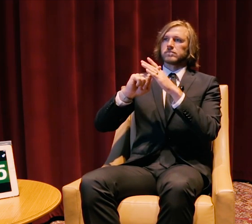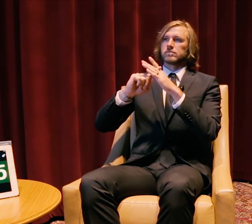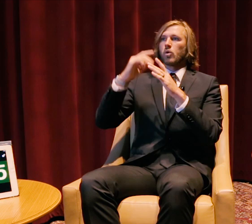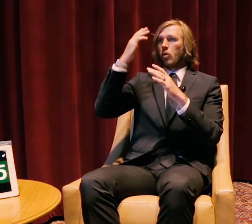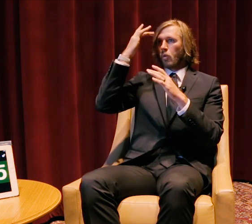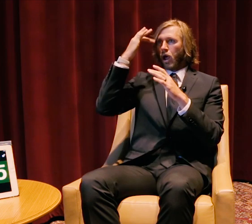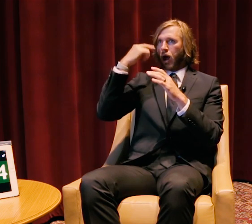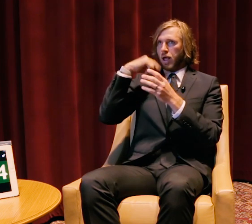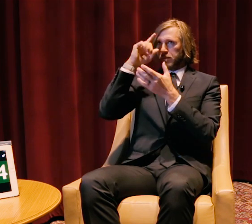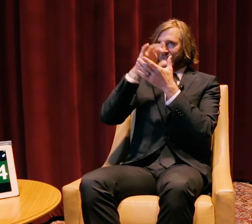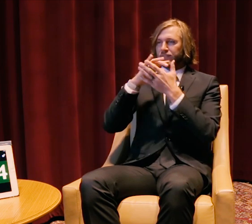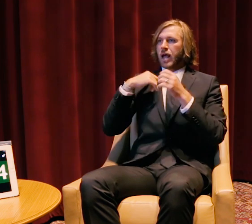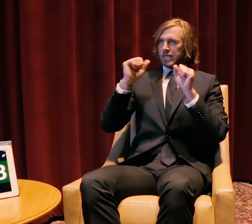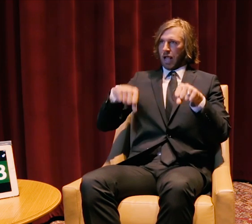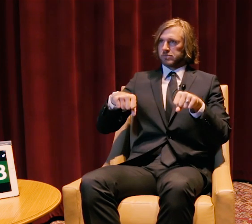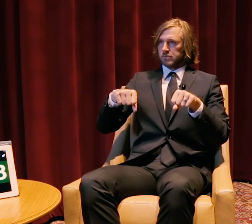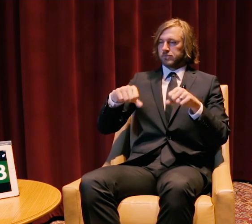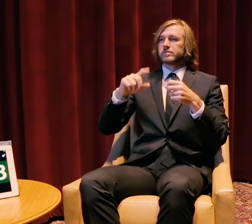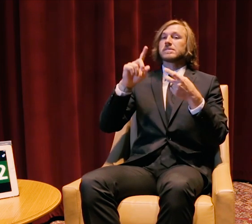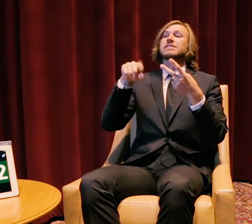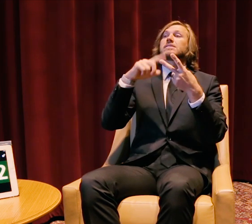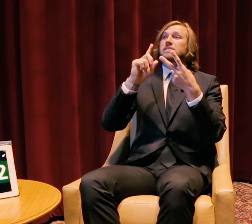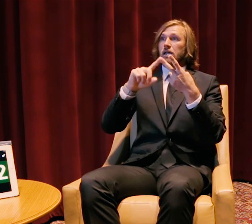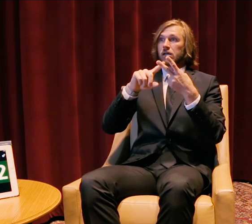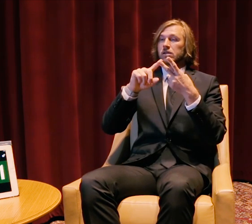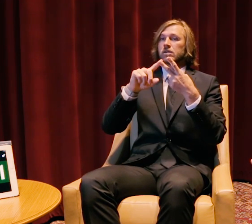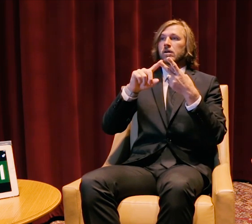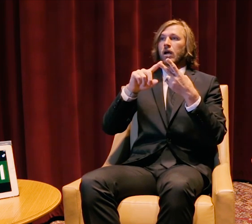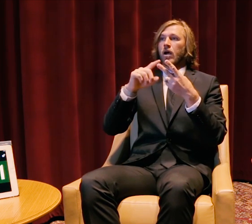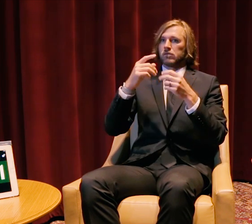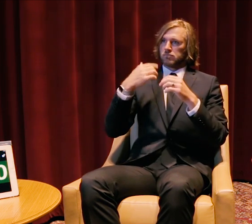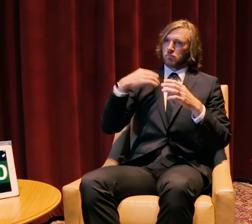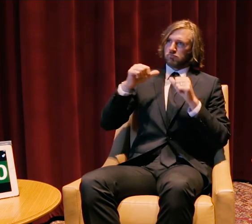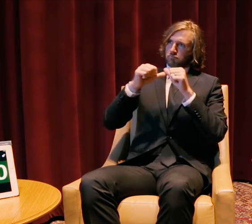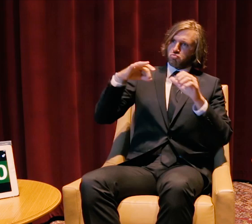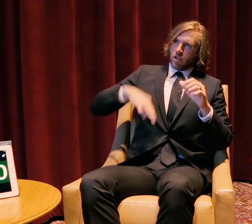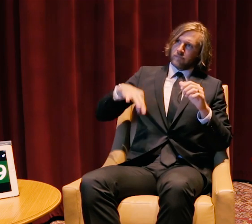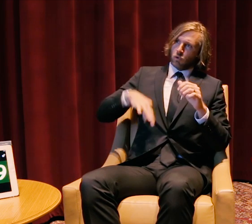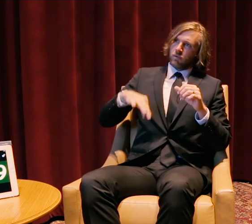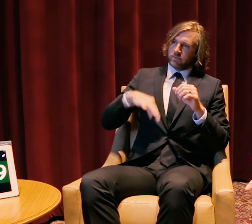because I had a belief that I could start it. The second part of the business was to stay profitable.